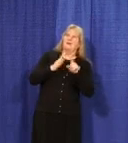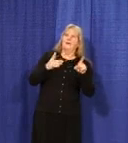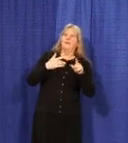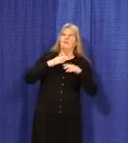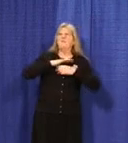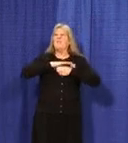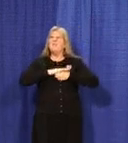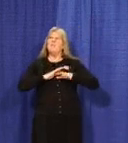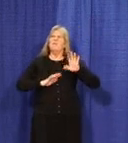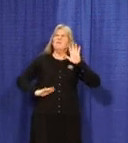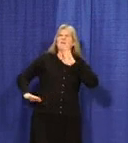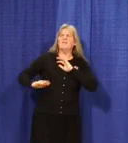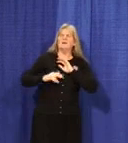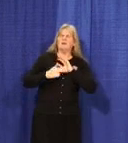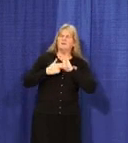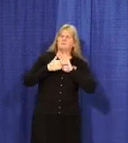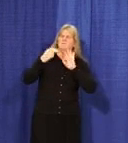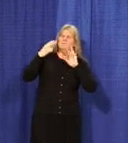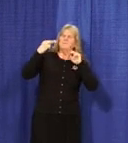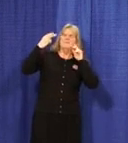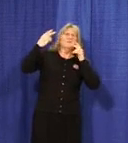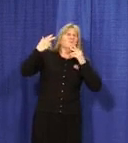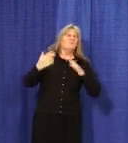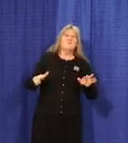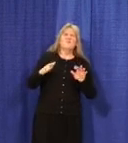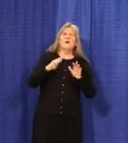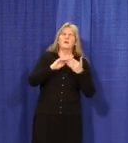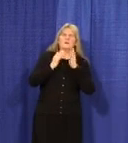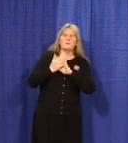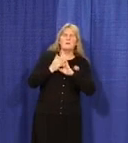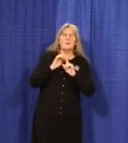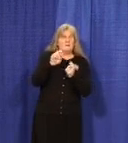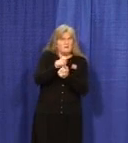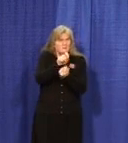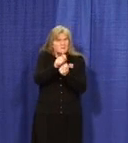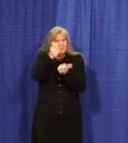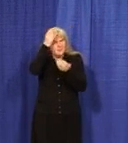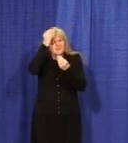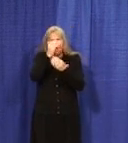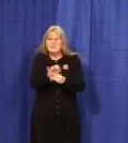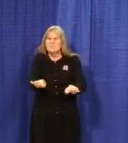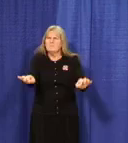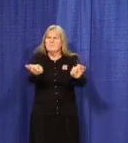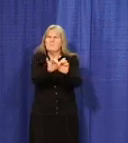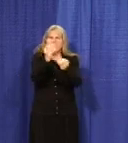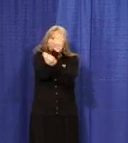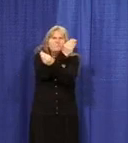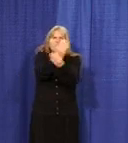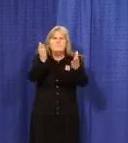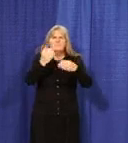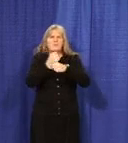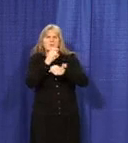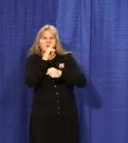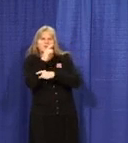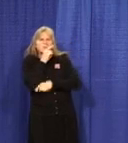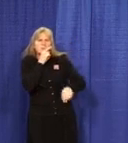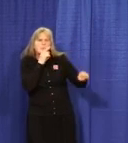stigma in the community. Accurate information is extremely important to ensure that individuals can take the